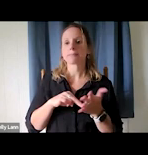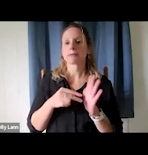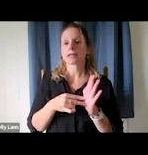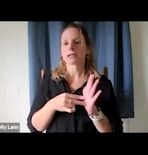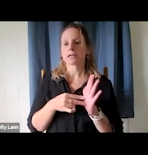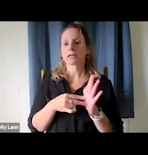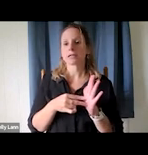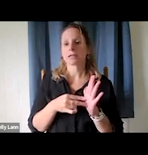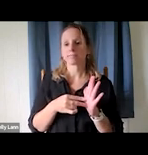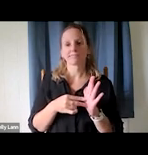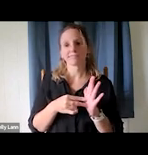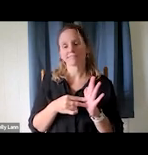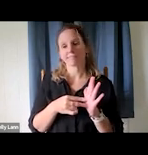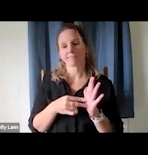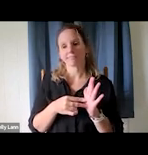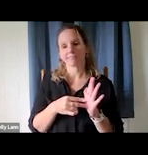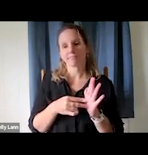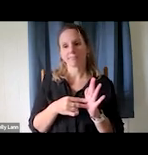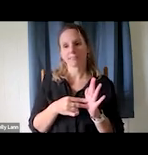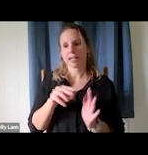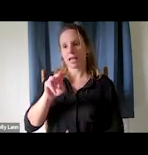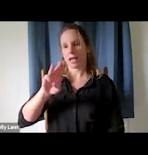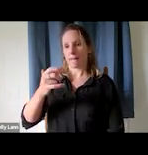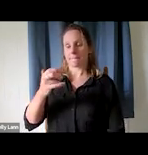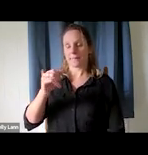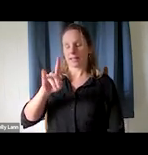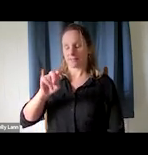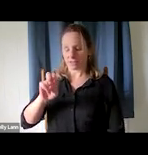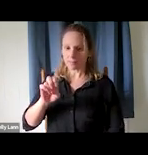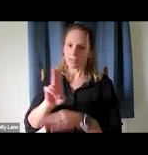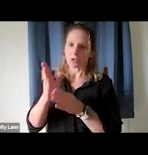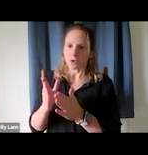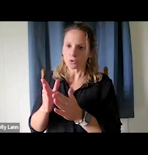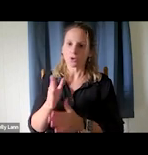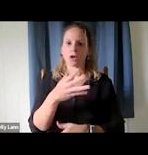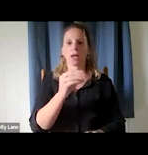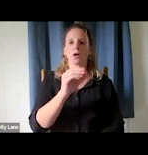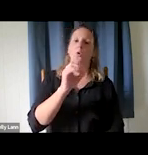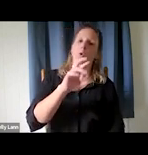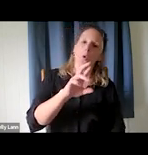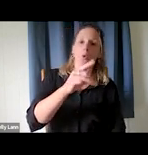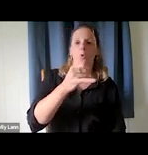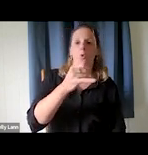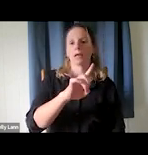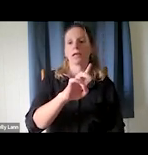I rarely see a methamphetamine use disorder or an opiate use disorder that doesn't have a co-occurring depression,